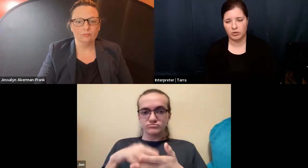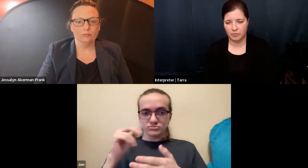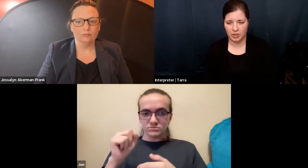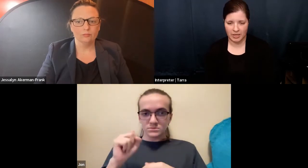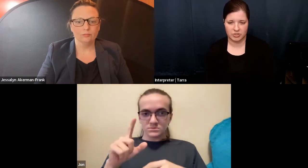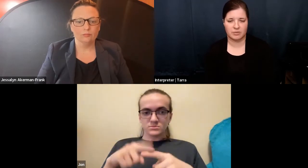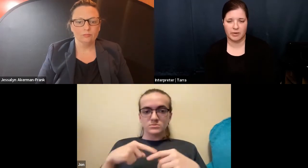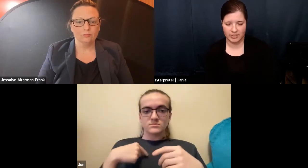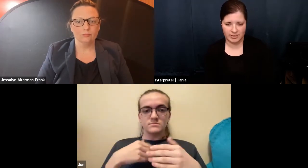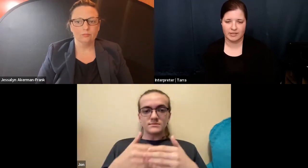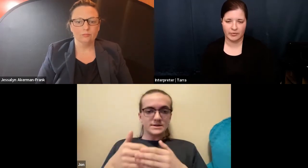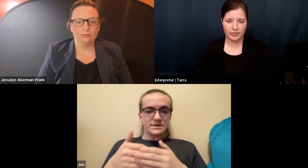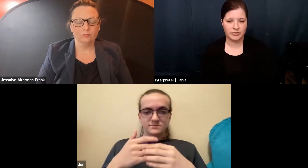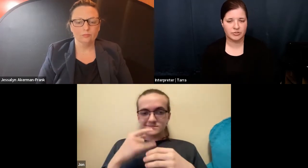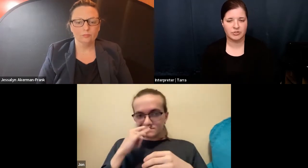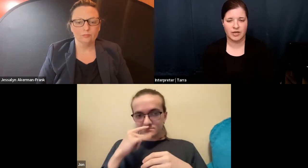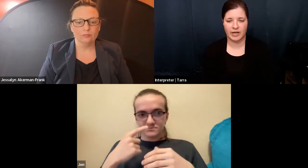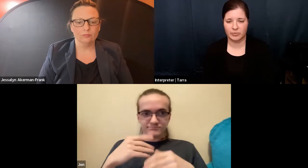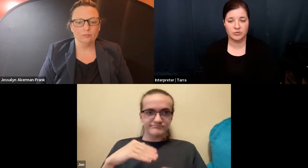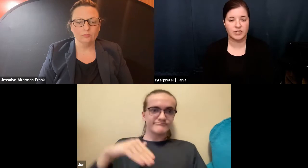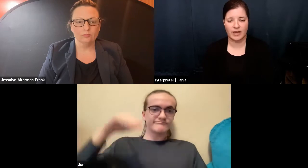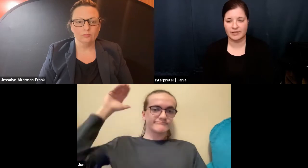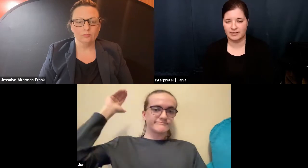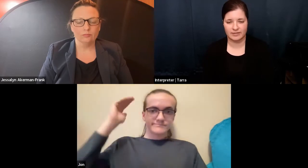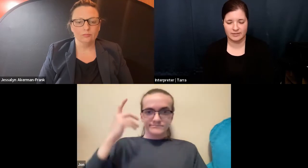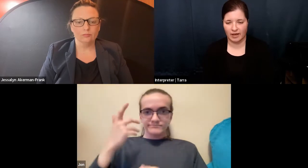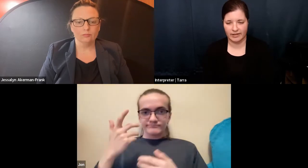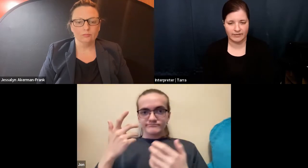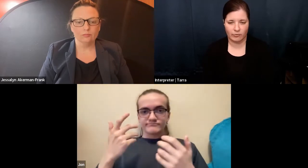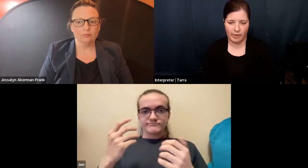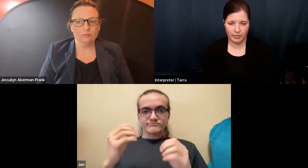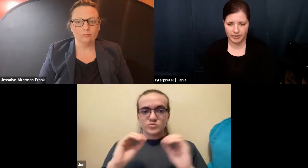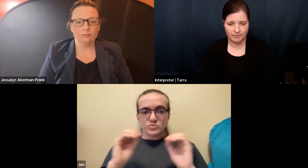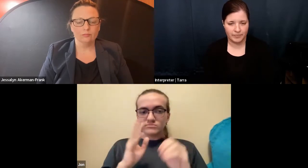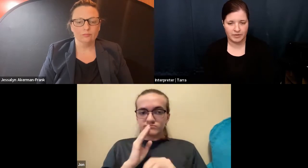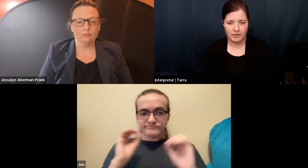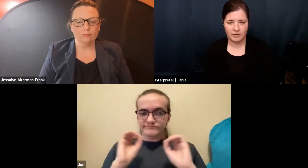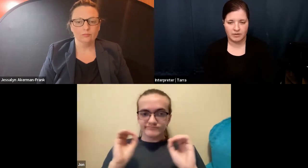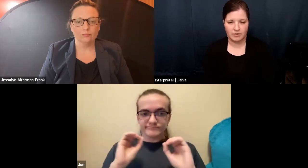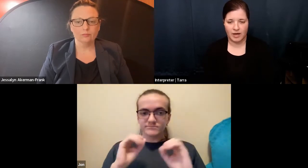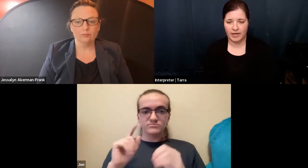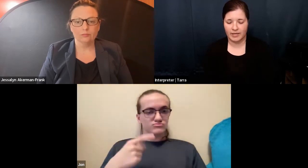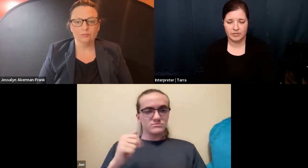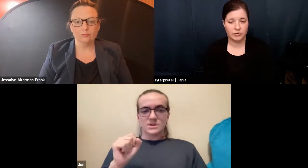And I really only see clearly in about a circle or more of a tunnel, so to speak. But at my primary mode of communication is American Sign Language.